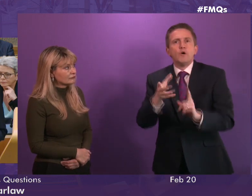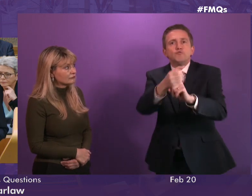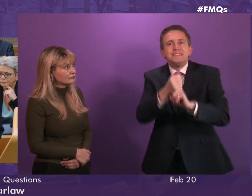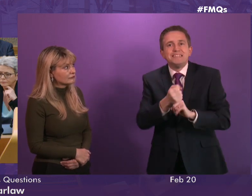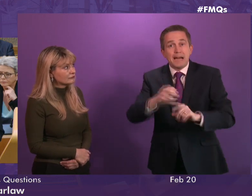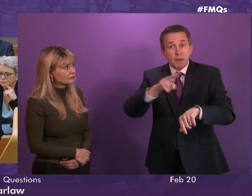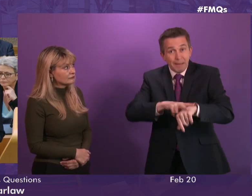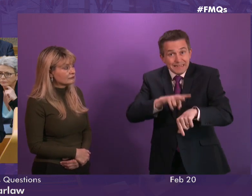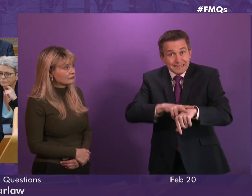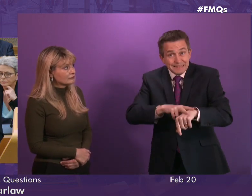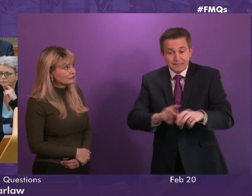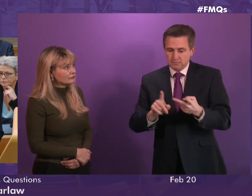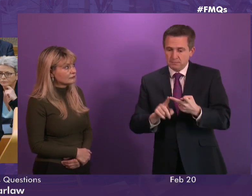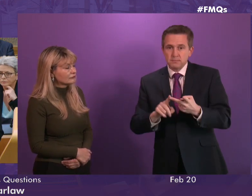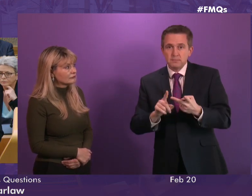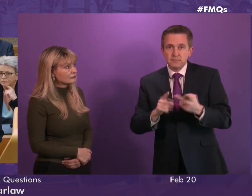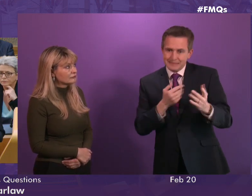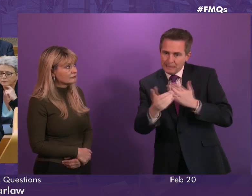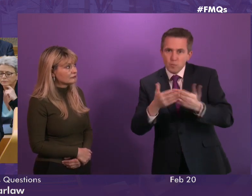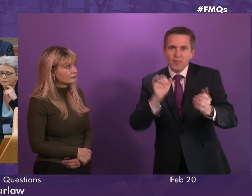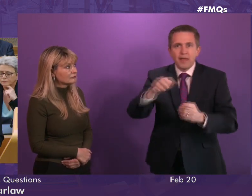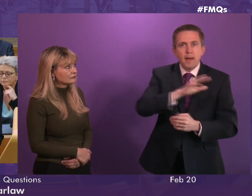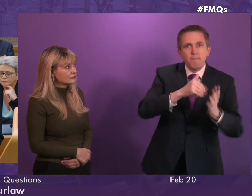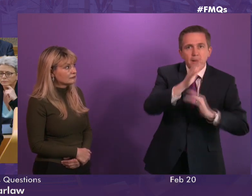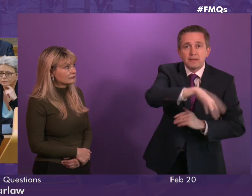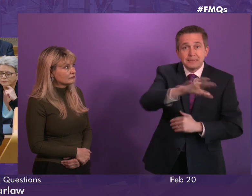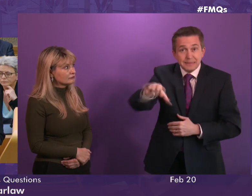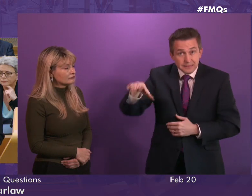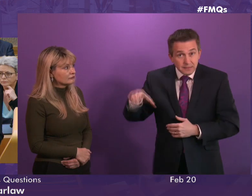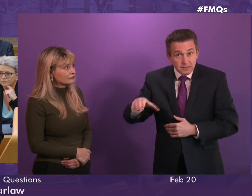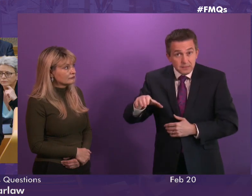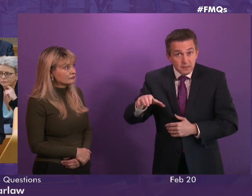tackle the huge problems in the police estate and to give front-line officers the equipment